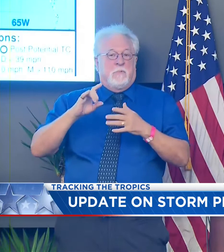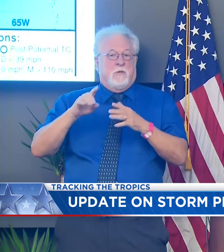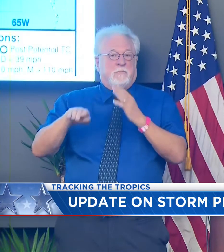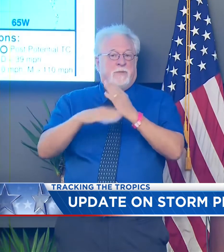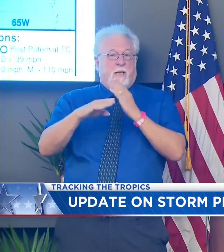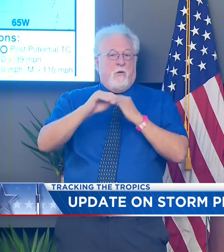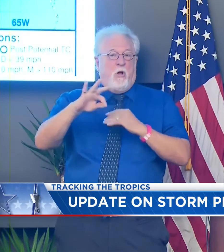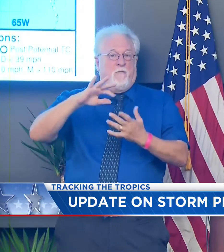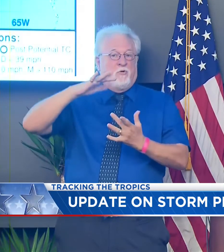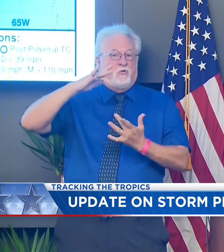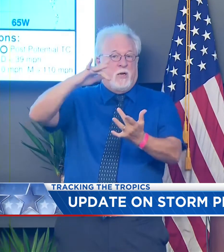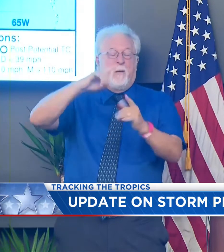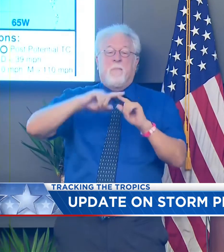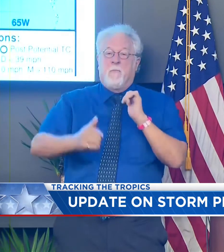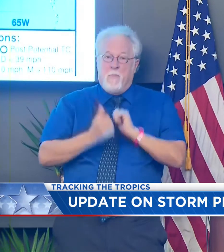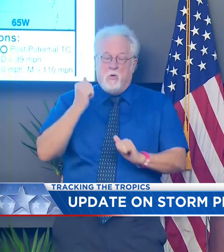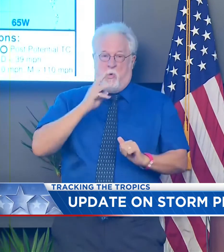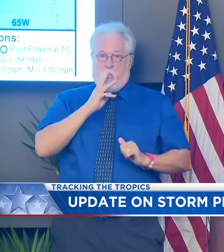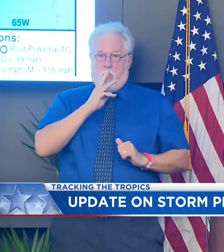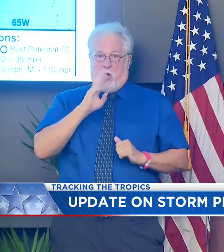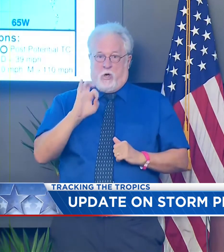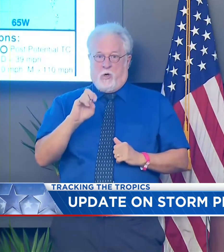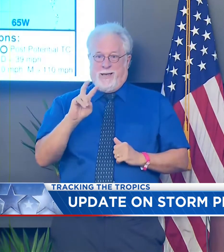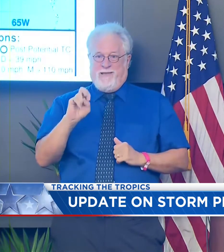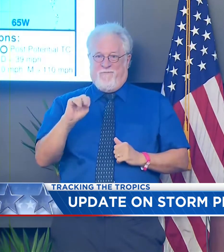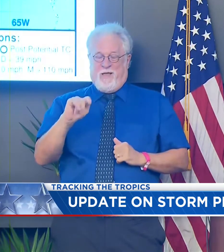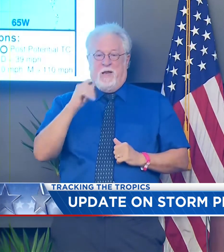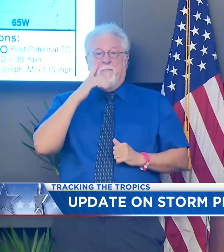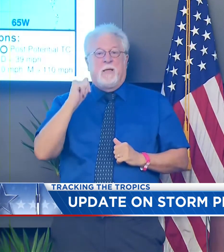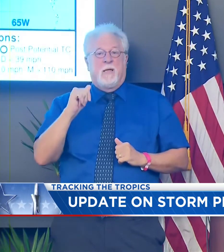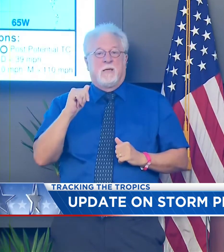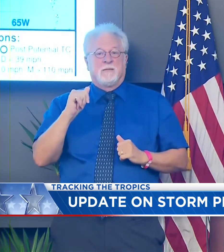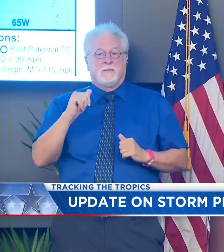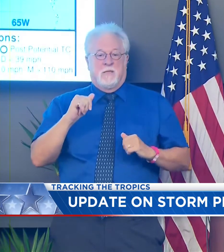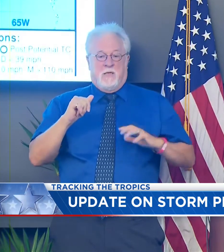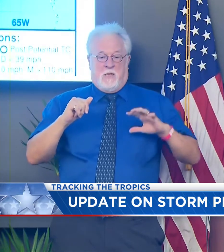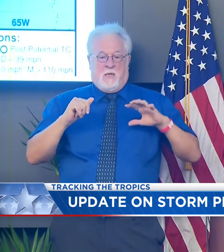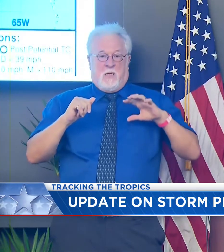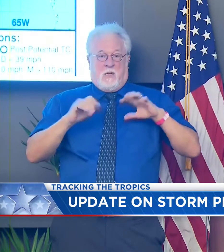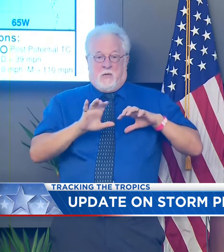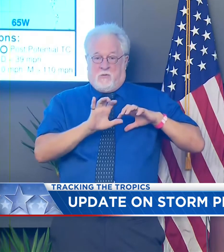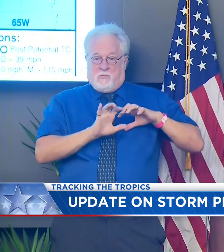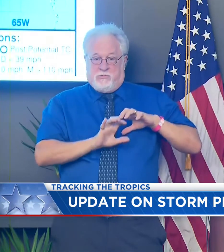HURRICANES -- WE HAVE TO TAKE IT ALL SERIOUS. THE WIND IS CERTAINLY A HAZARD. CAN SPIN OFF INTO TORNADOS.